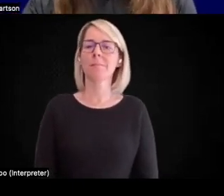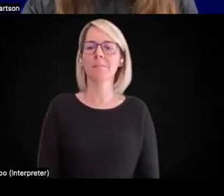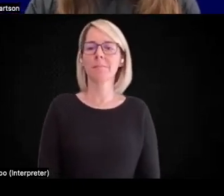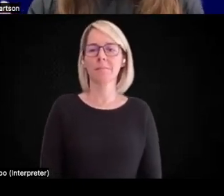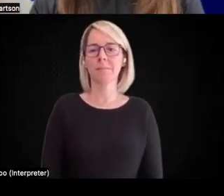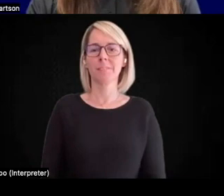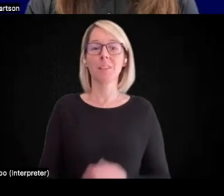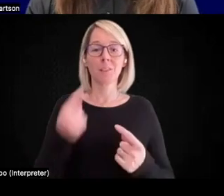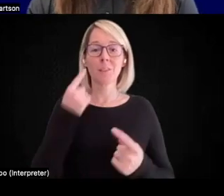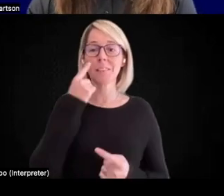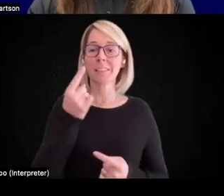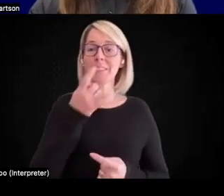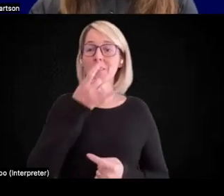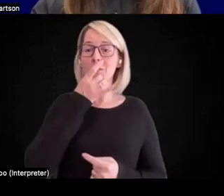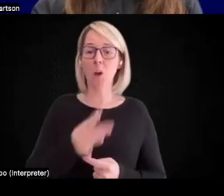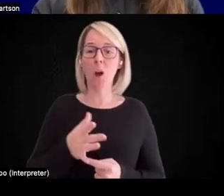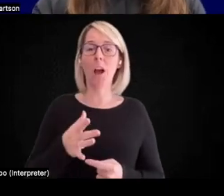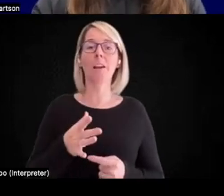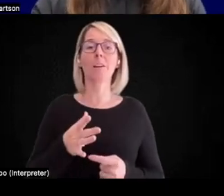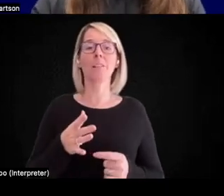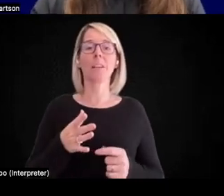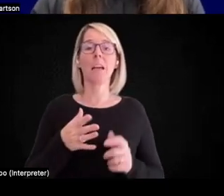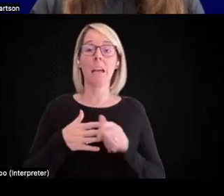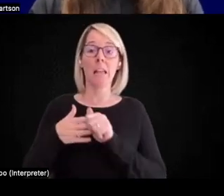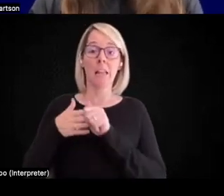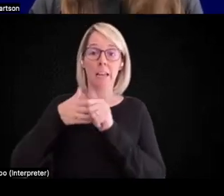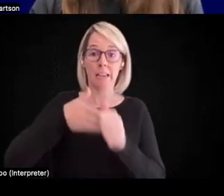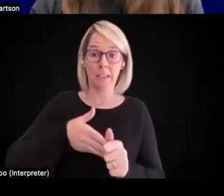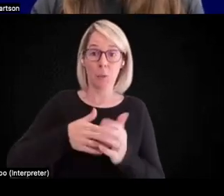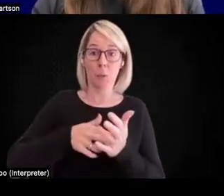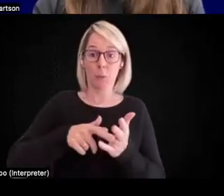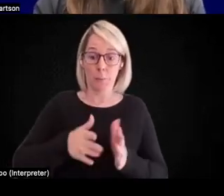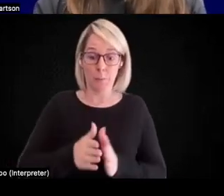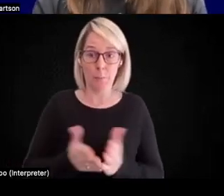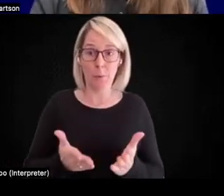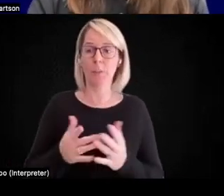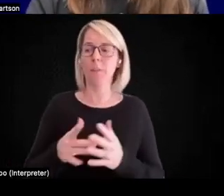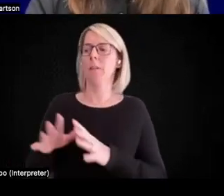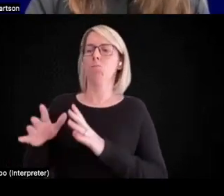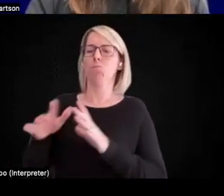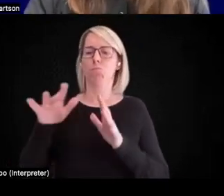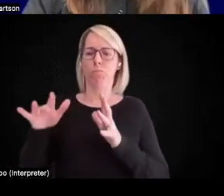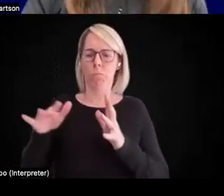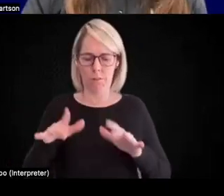leads the interaction to the book and there's that interesting bit that they find there.